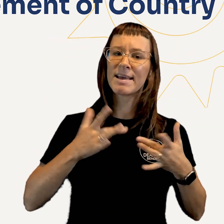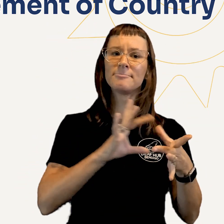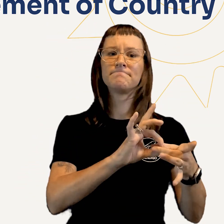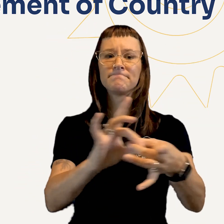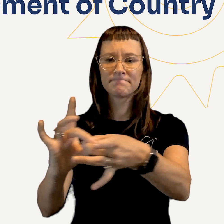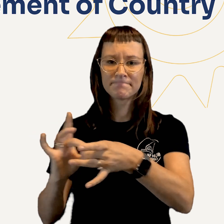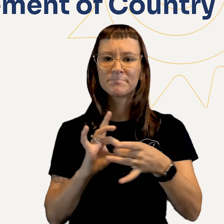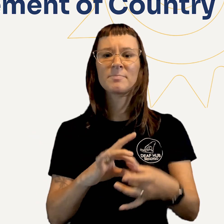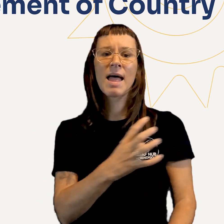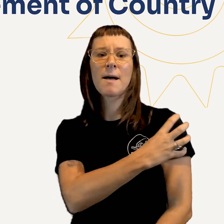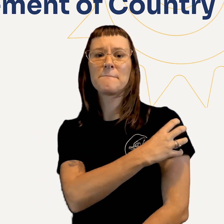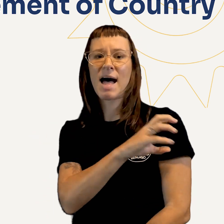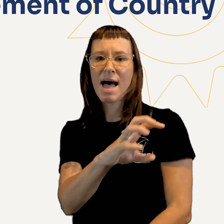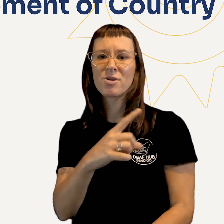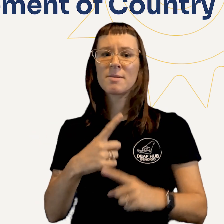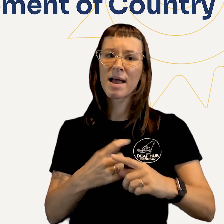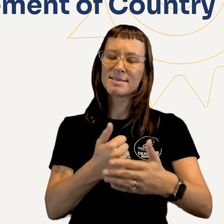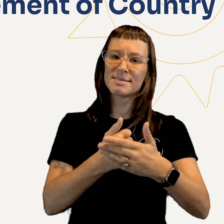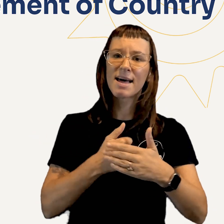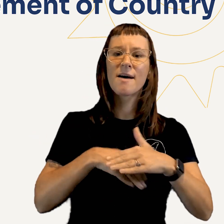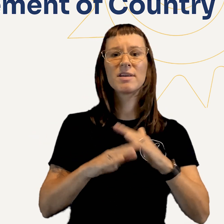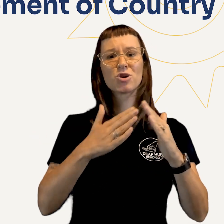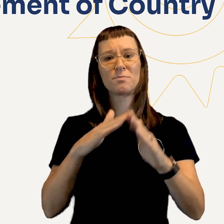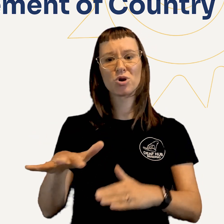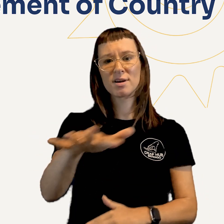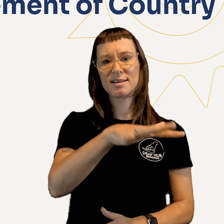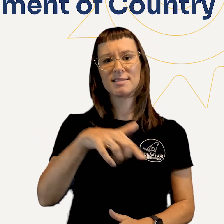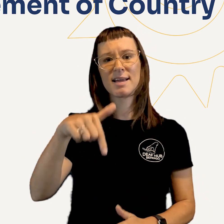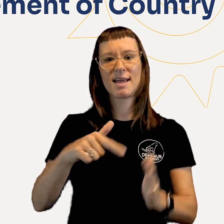connected, empowered and safe within the communities of the Loddon Mallee region.